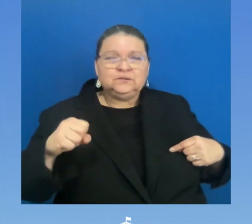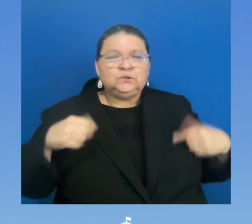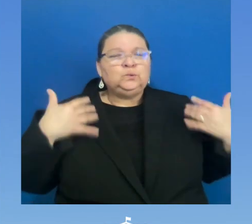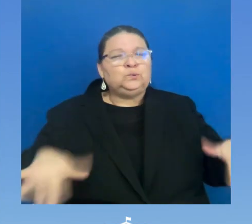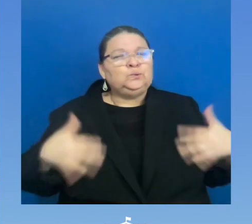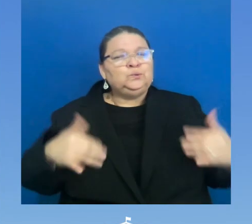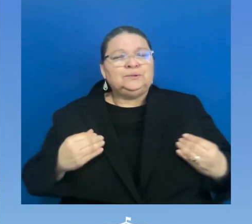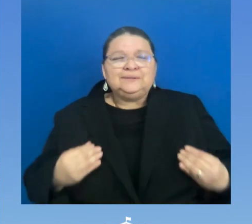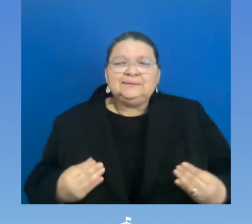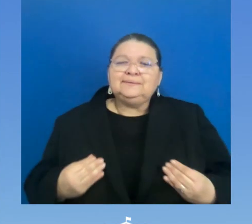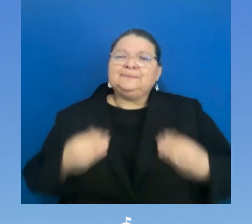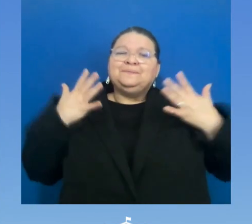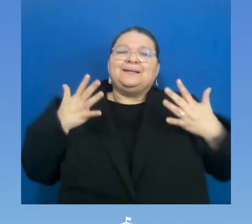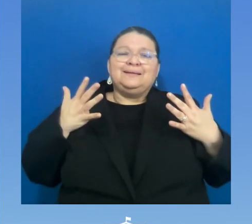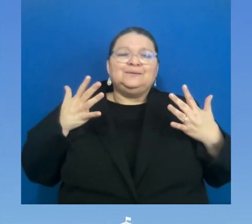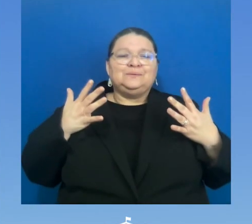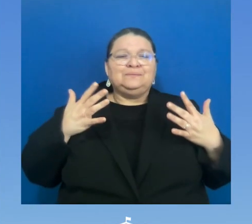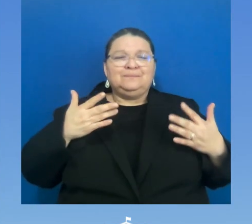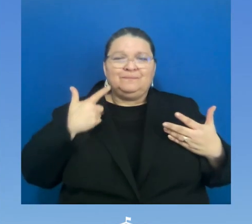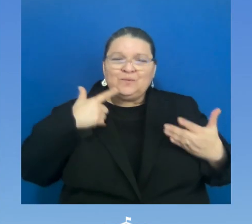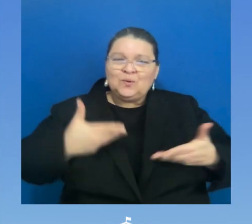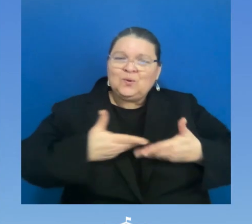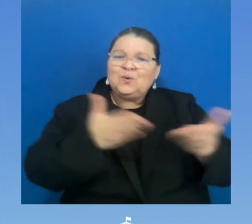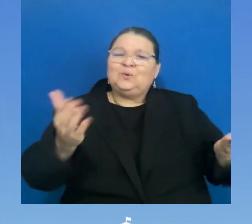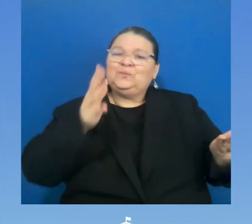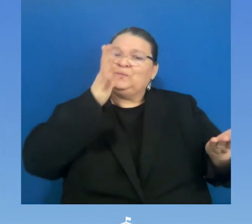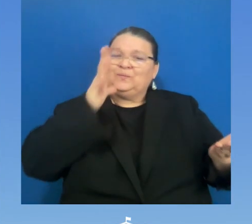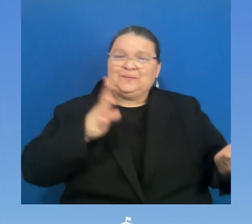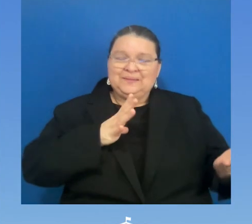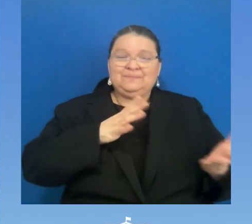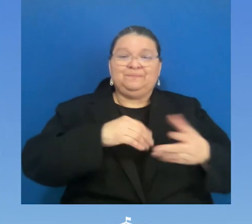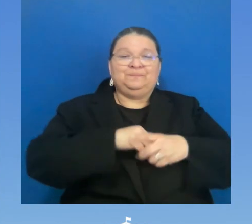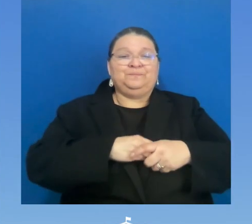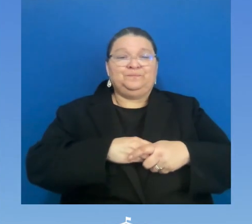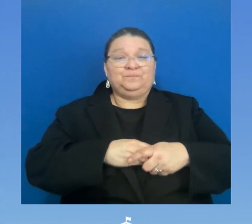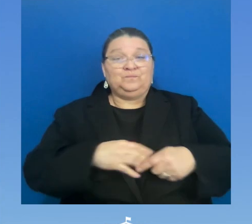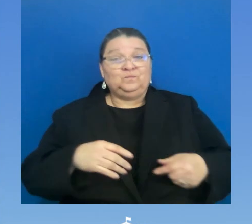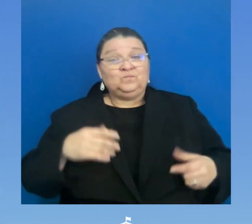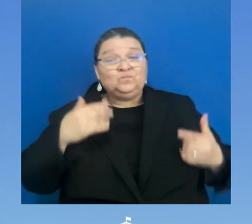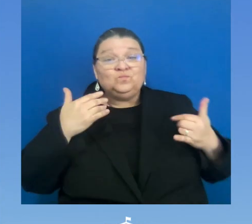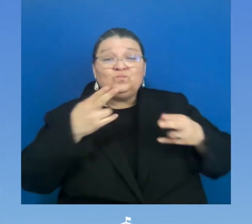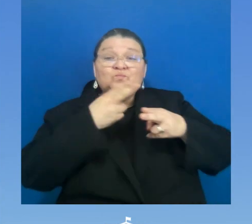I'll tell you a quick story. We were in -- we were on a trip last week and there was a young woman,